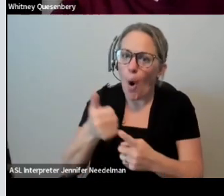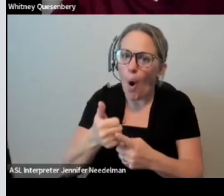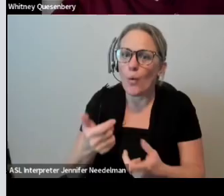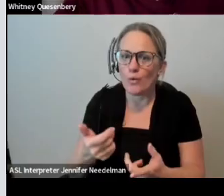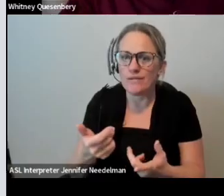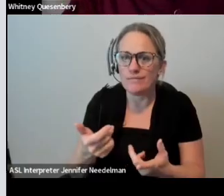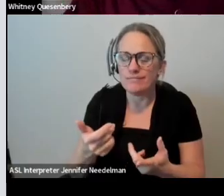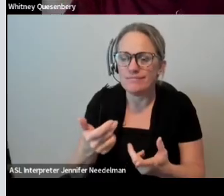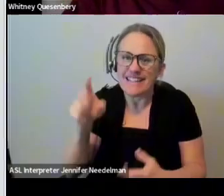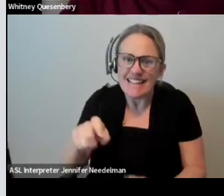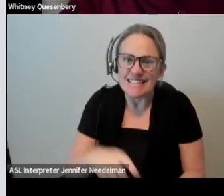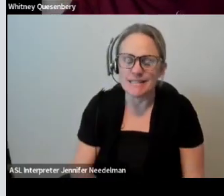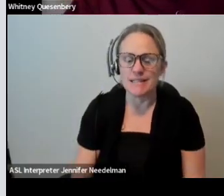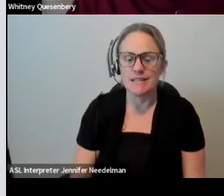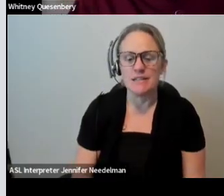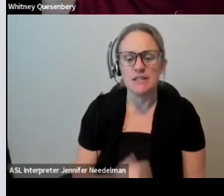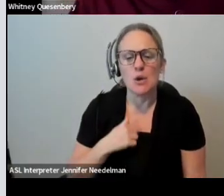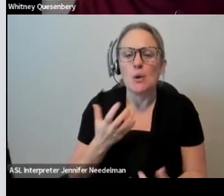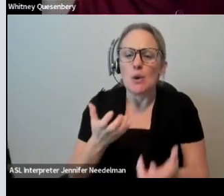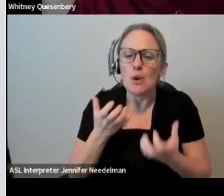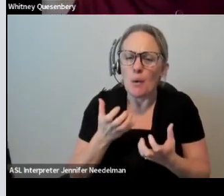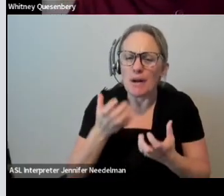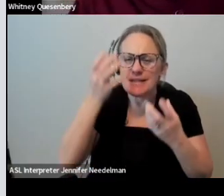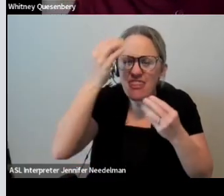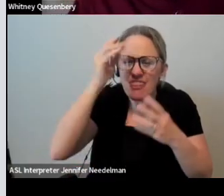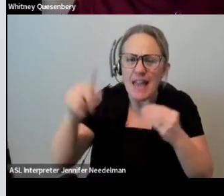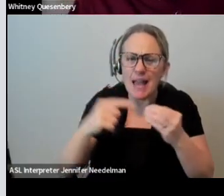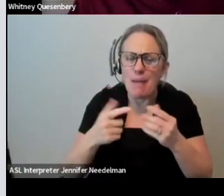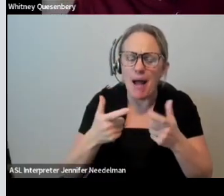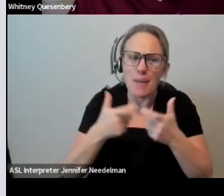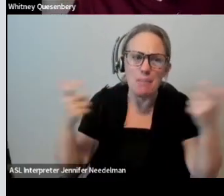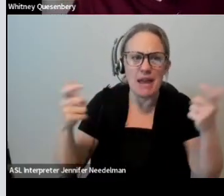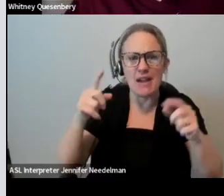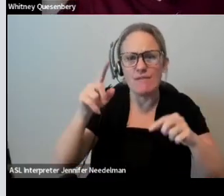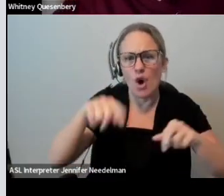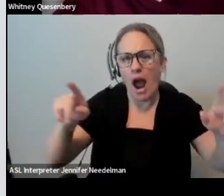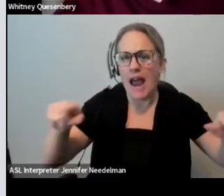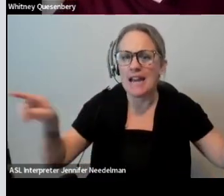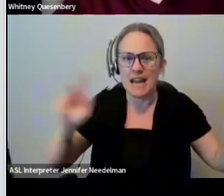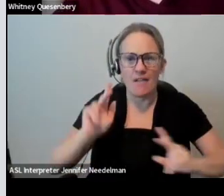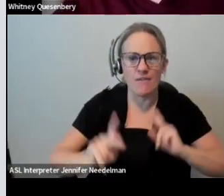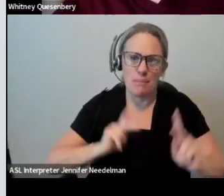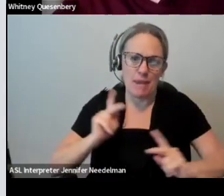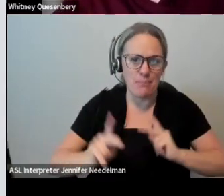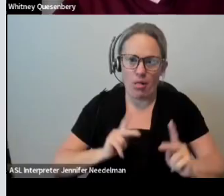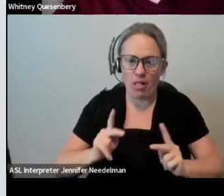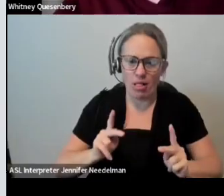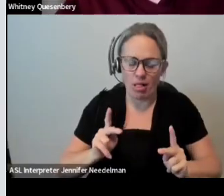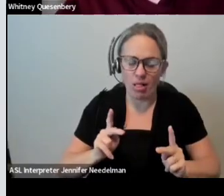to remember the great variety of people who might come to a project that we're working on or a product we're working on.